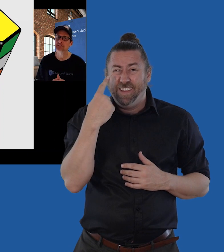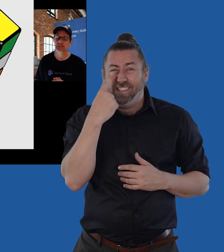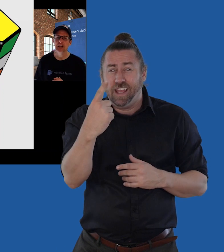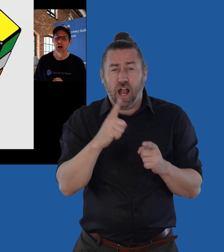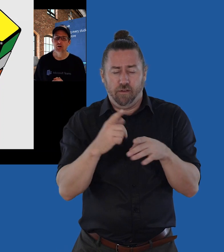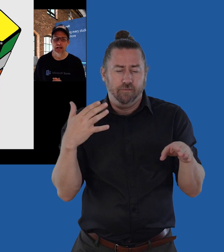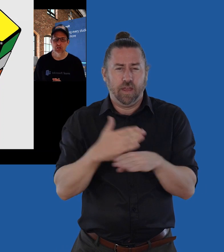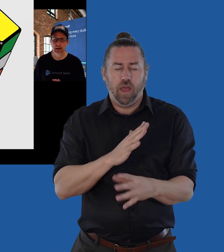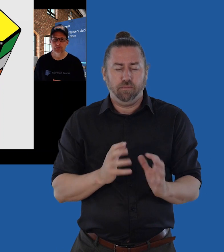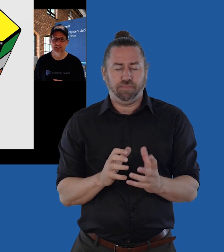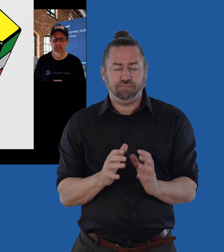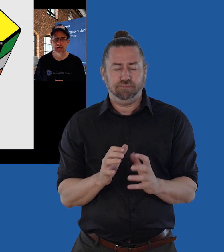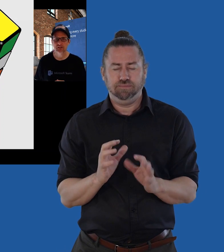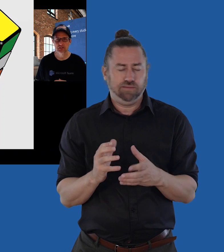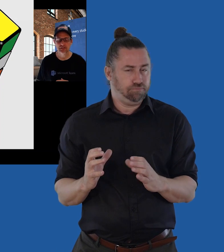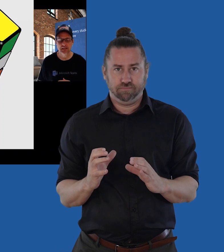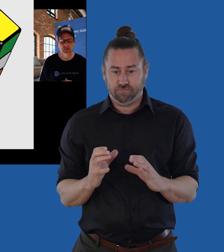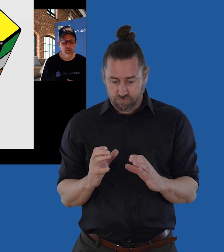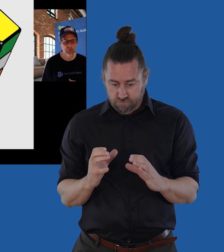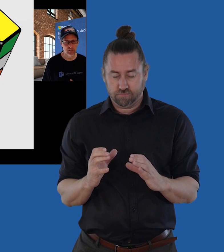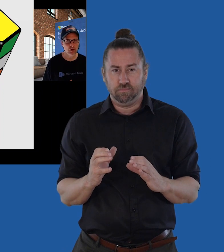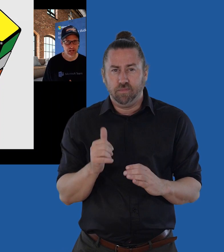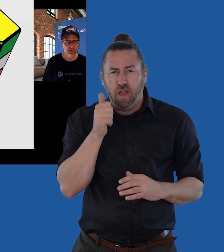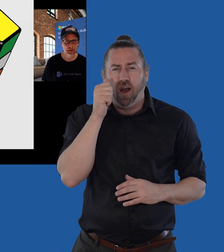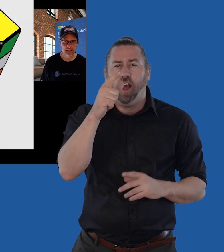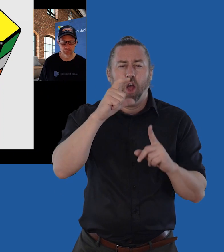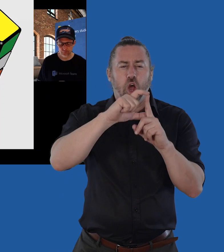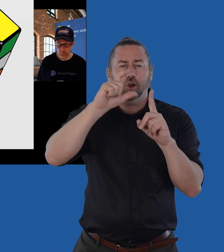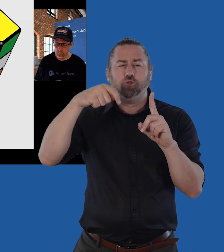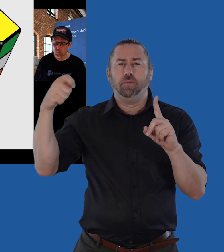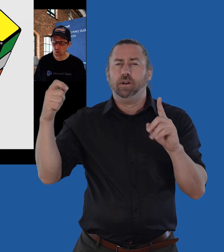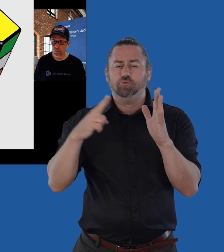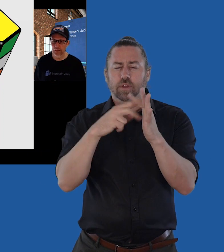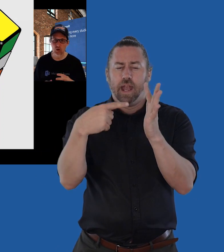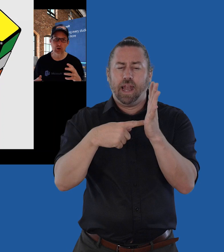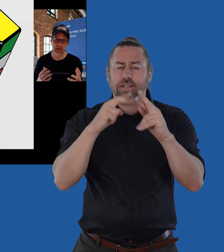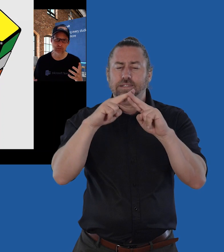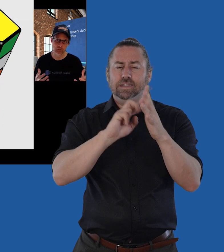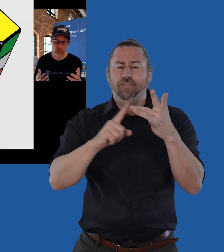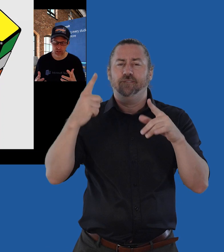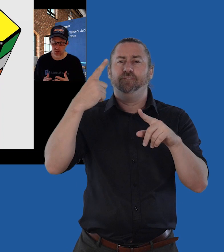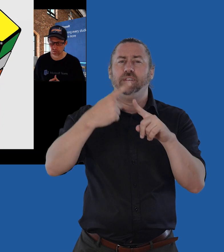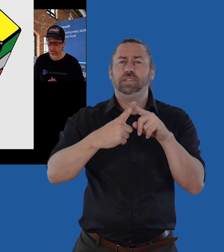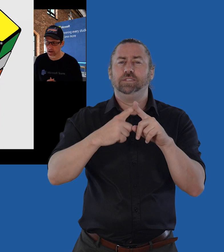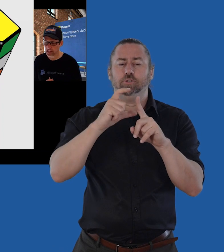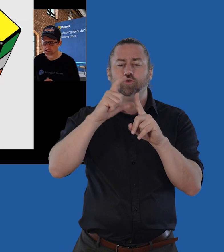Alright, and you might have seen that documentary on Netflix where they talk about these people that can do it really fast.